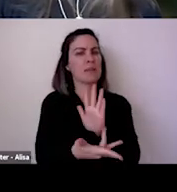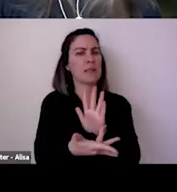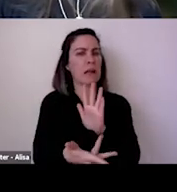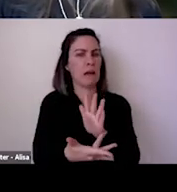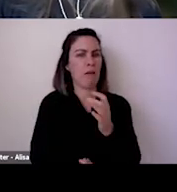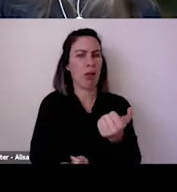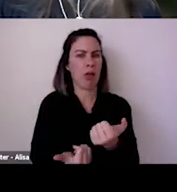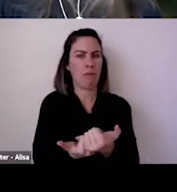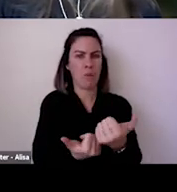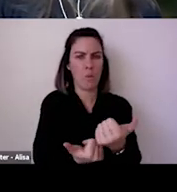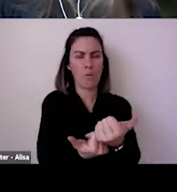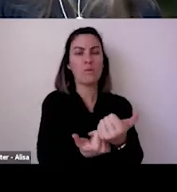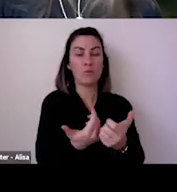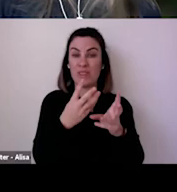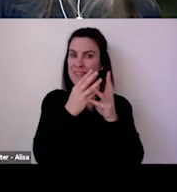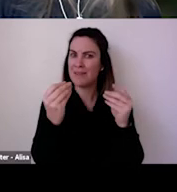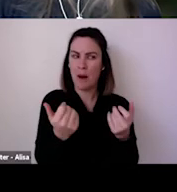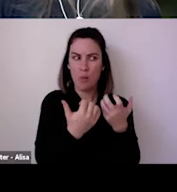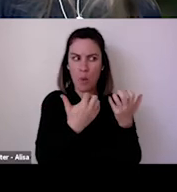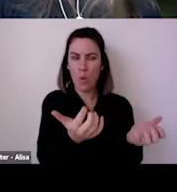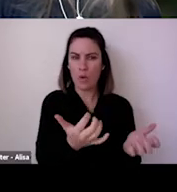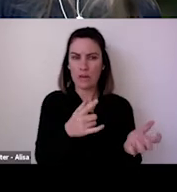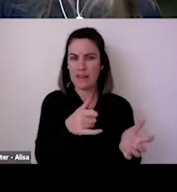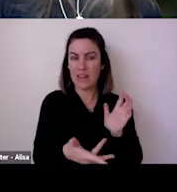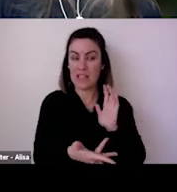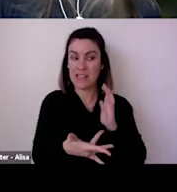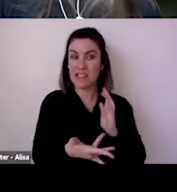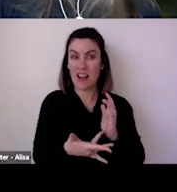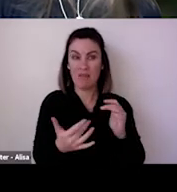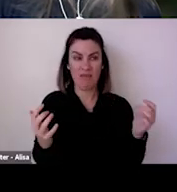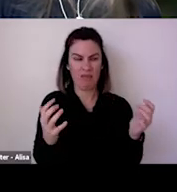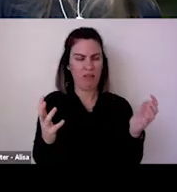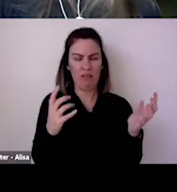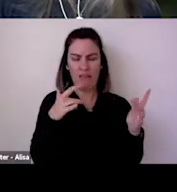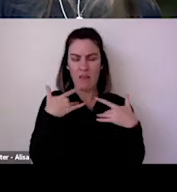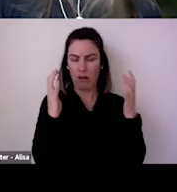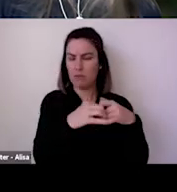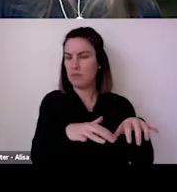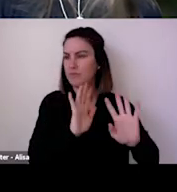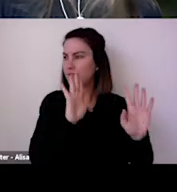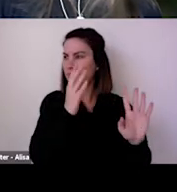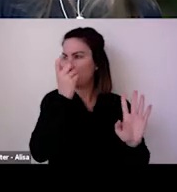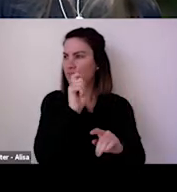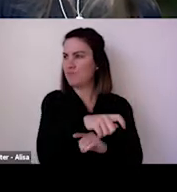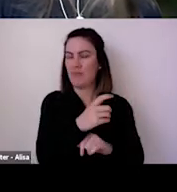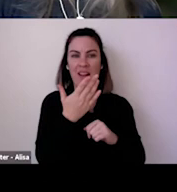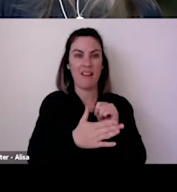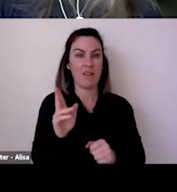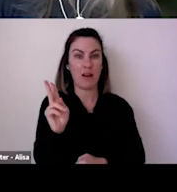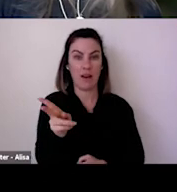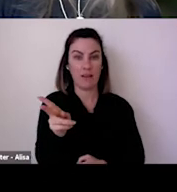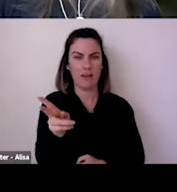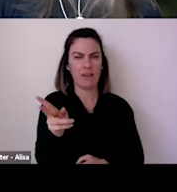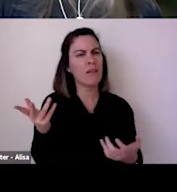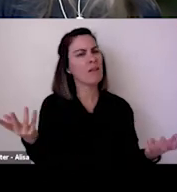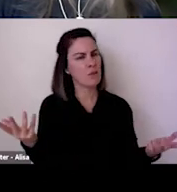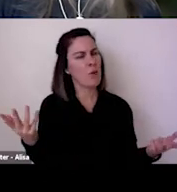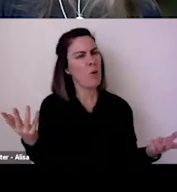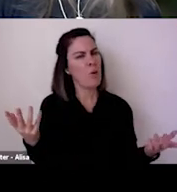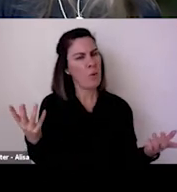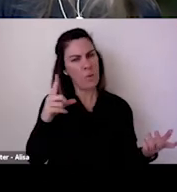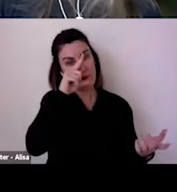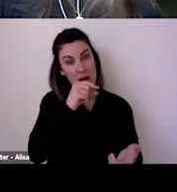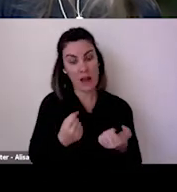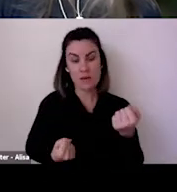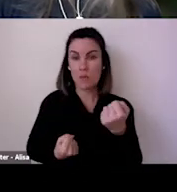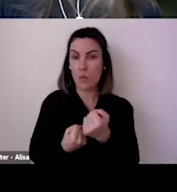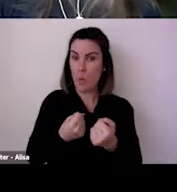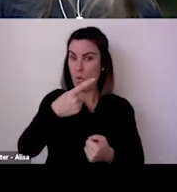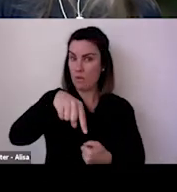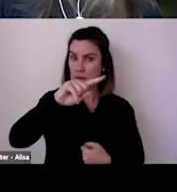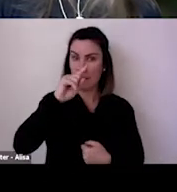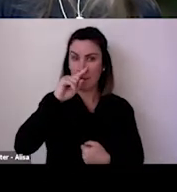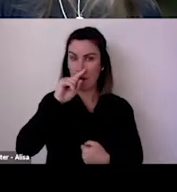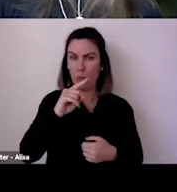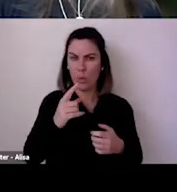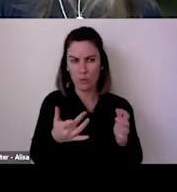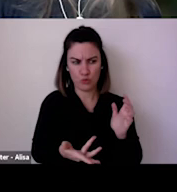of audiences who are still preferring to stay home and won't be back to live events while